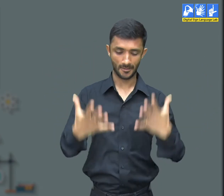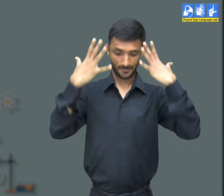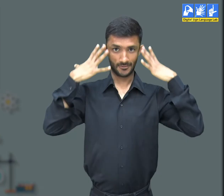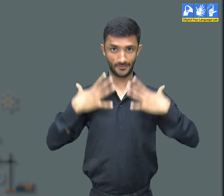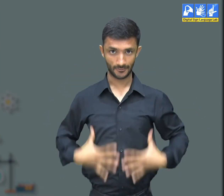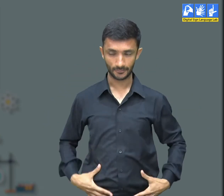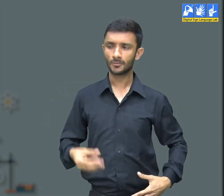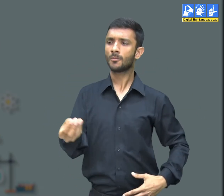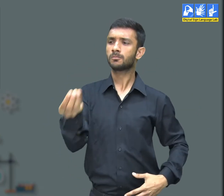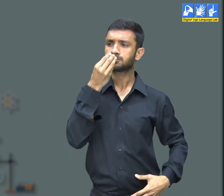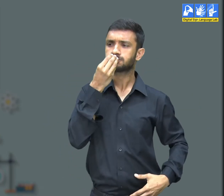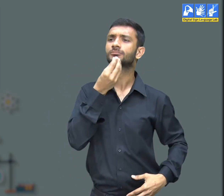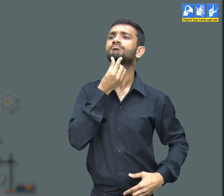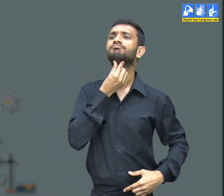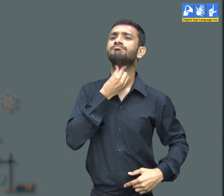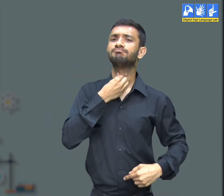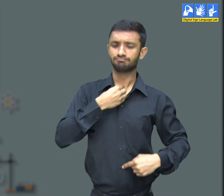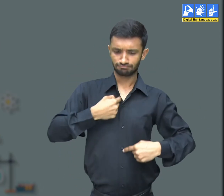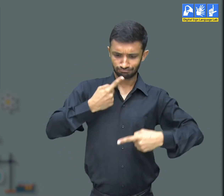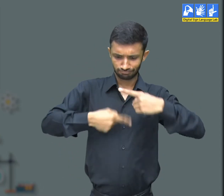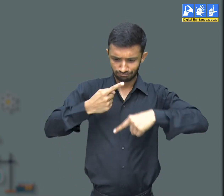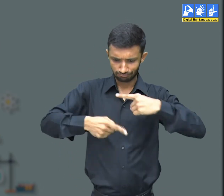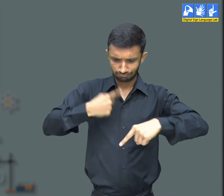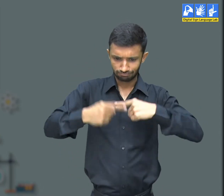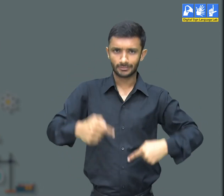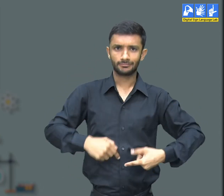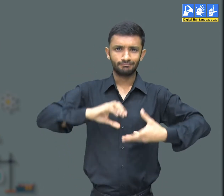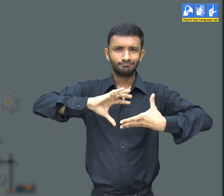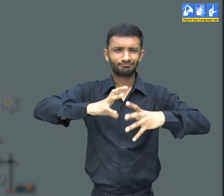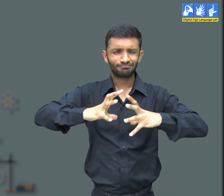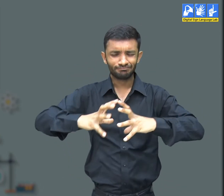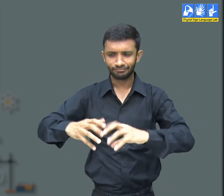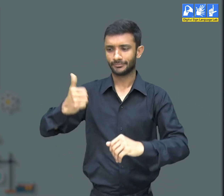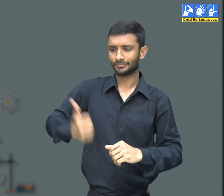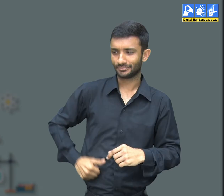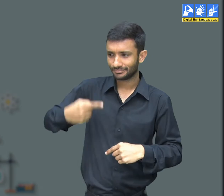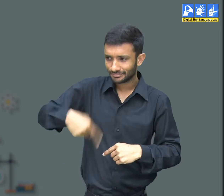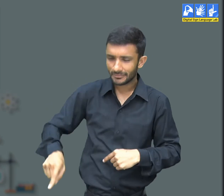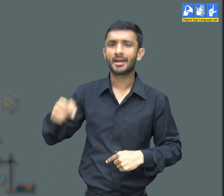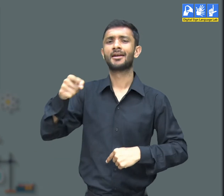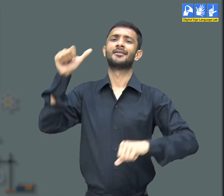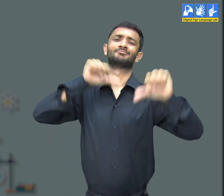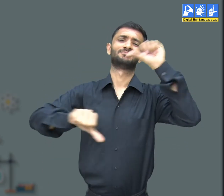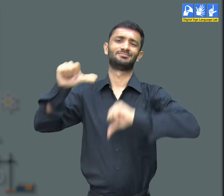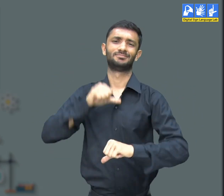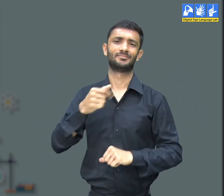or the digestive system of the Human body.